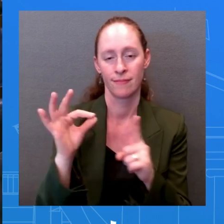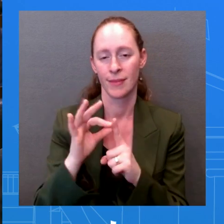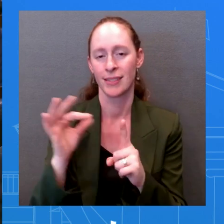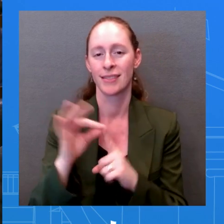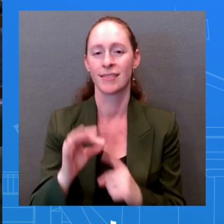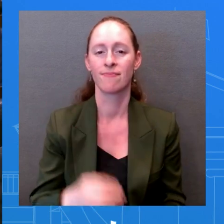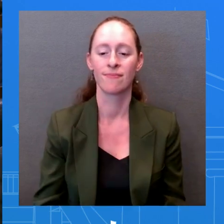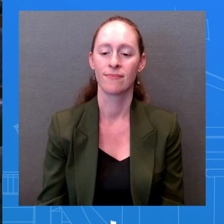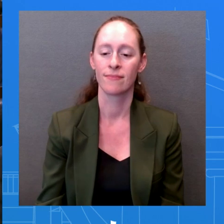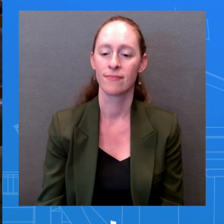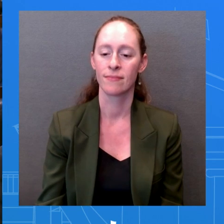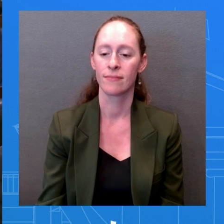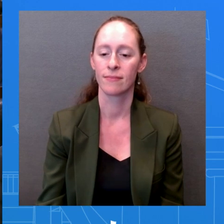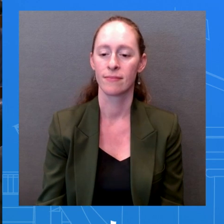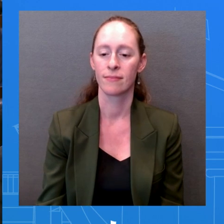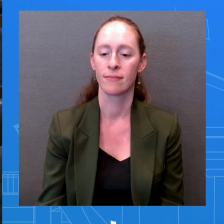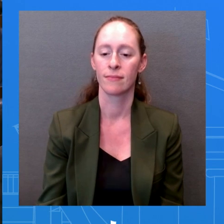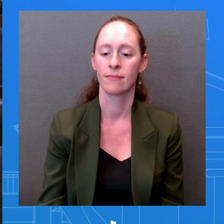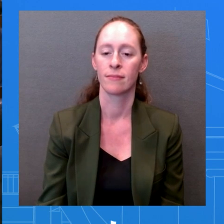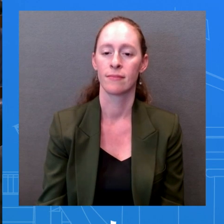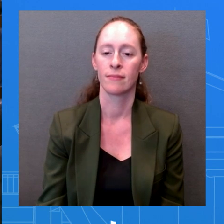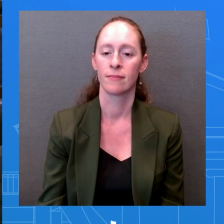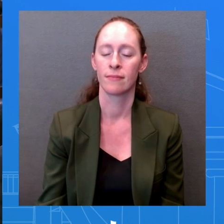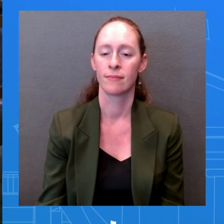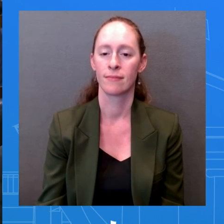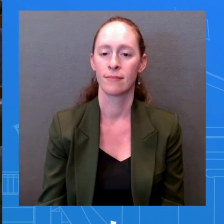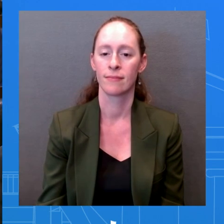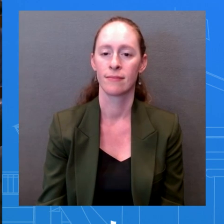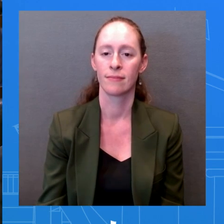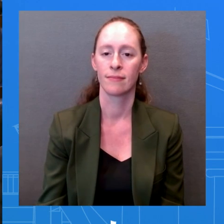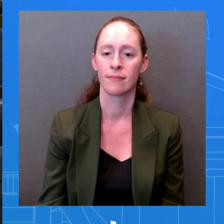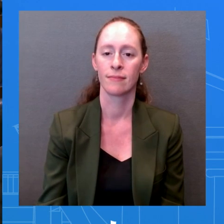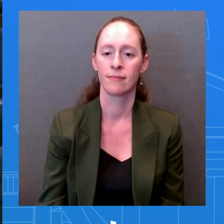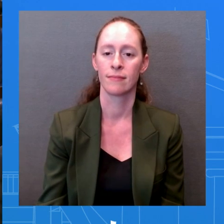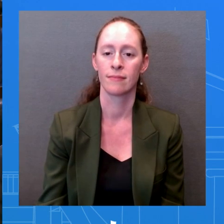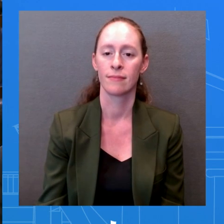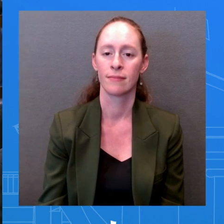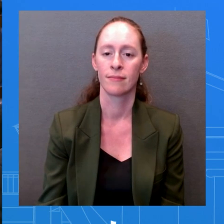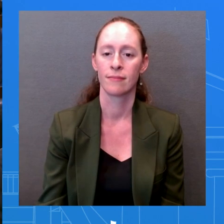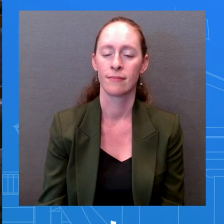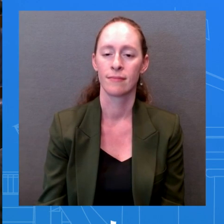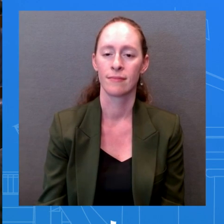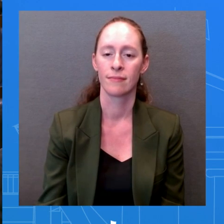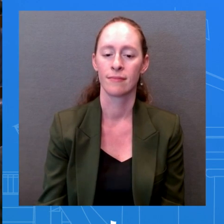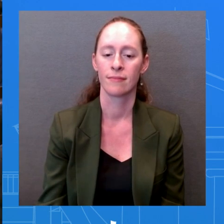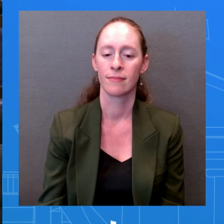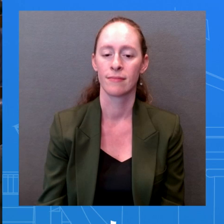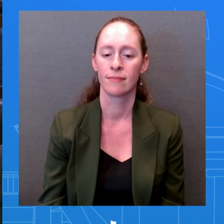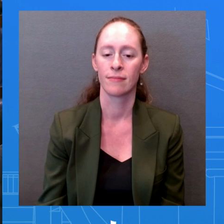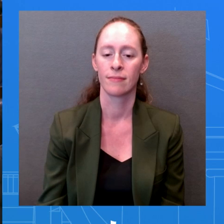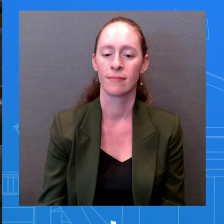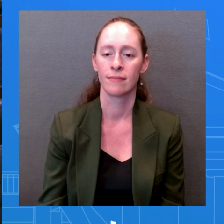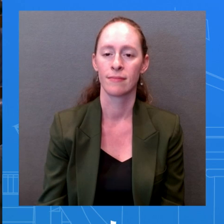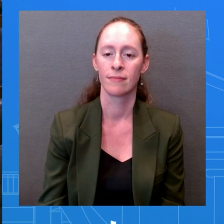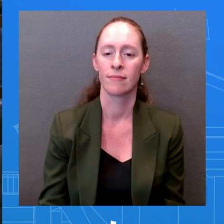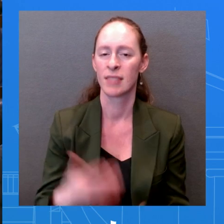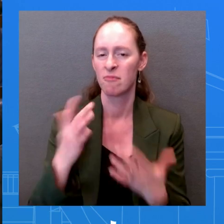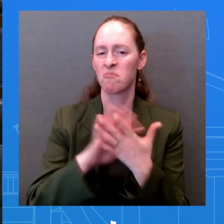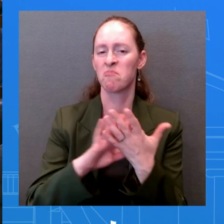fighter jet fleet sustainment program to Pakistan, and January 2018 that the then-President had announced a blanket ban